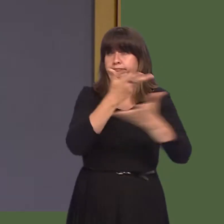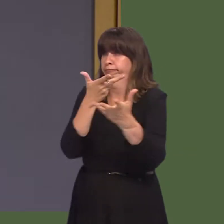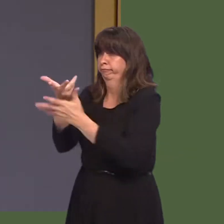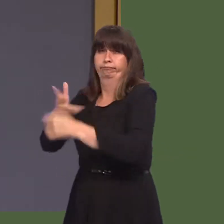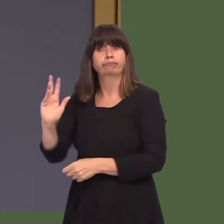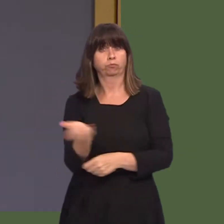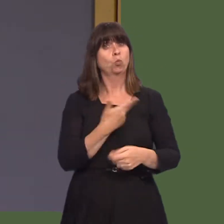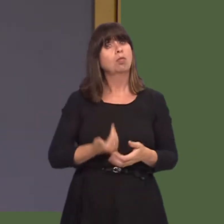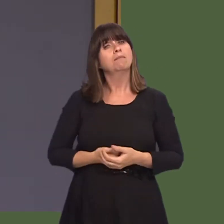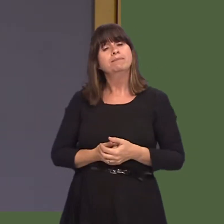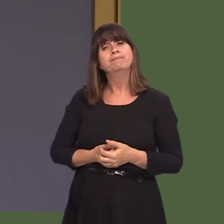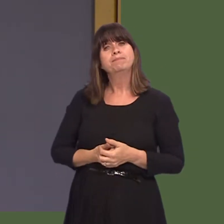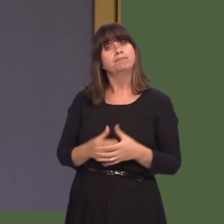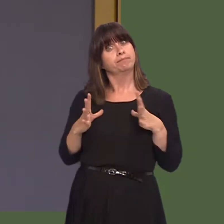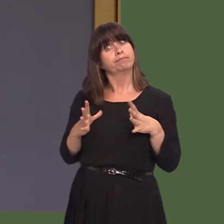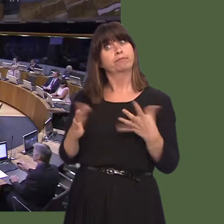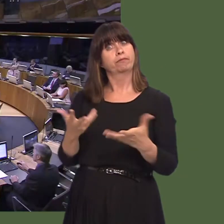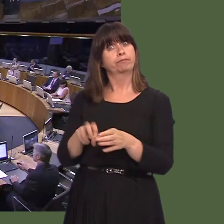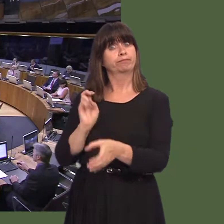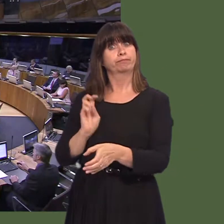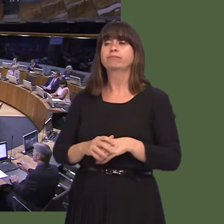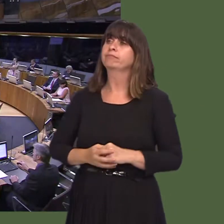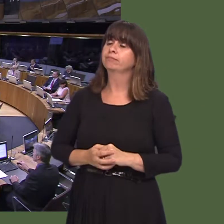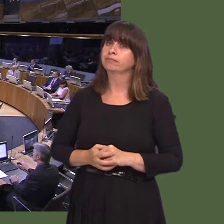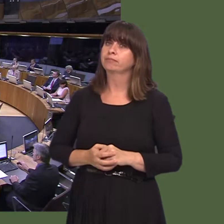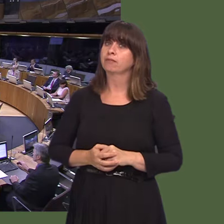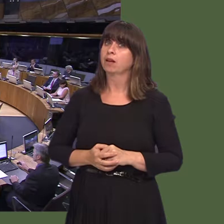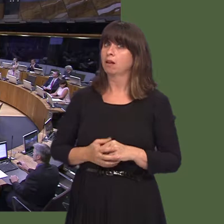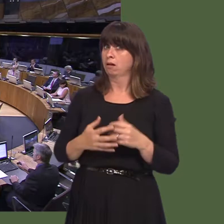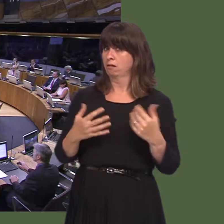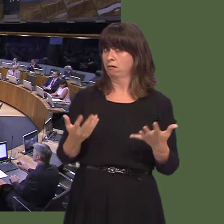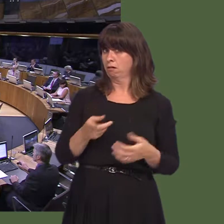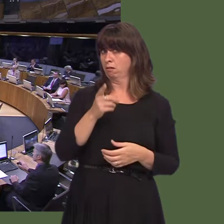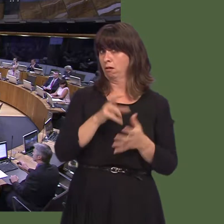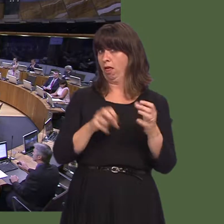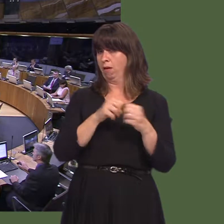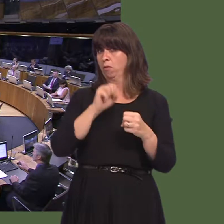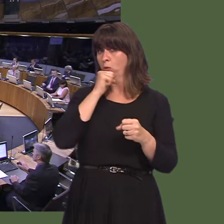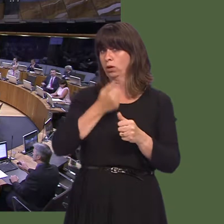Mark Reckless AM: Will the First Minister and his party get behind a deal with the EU